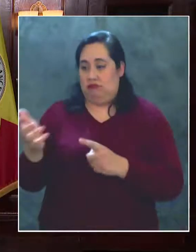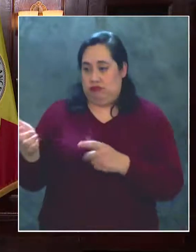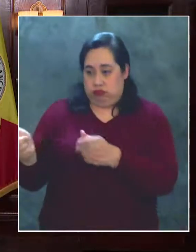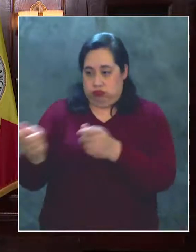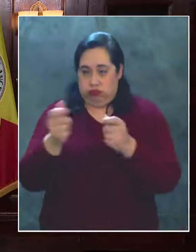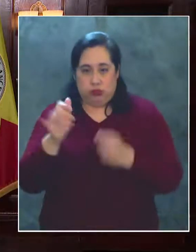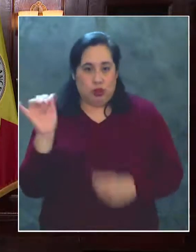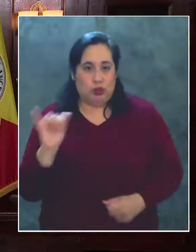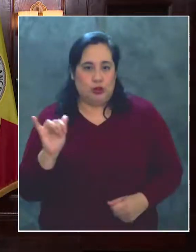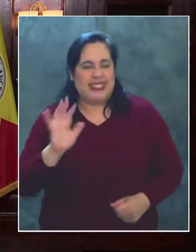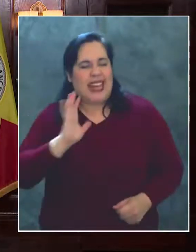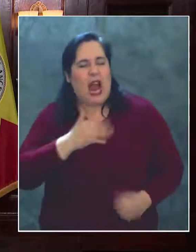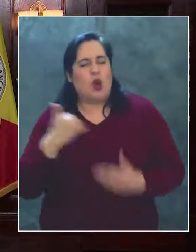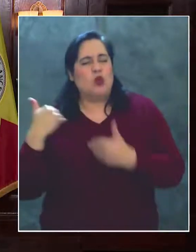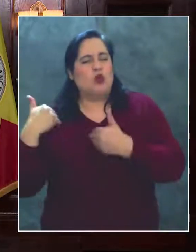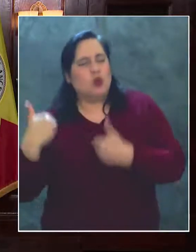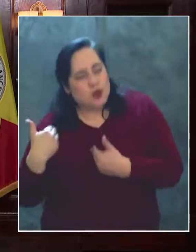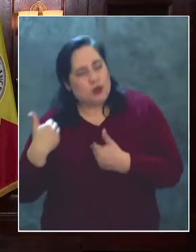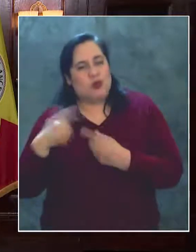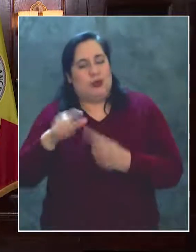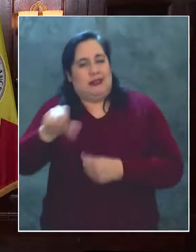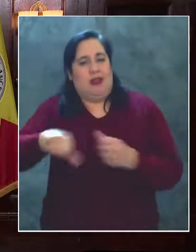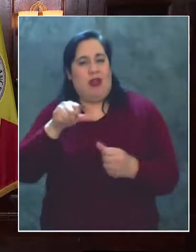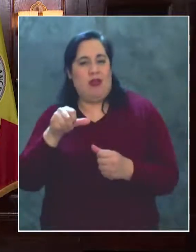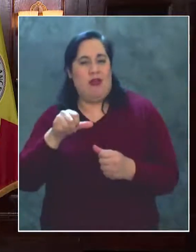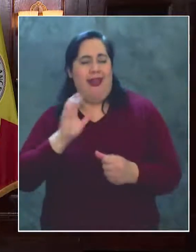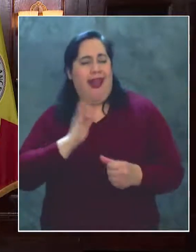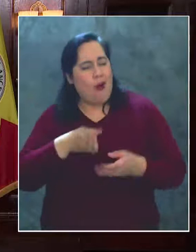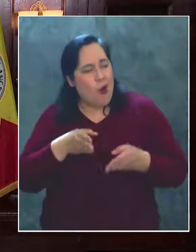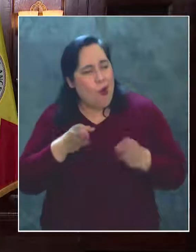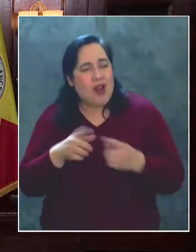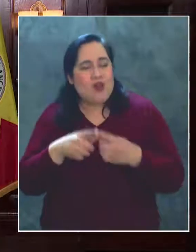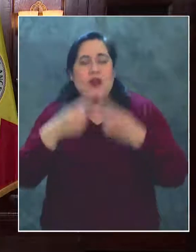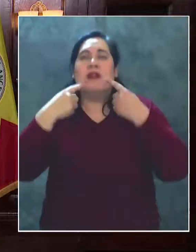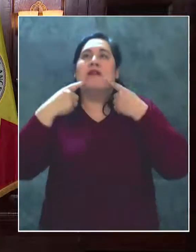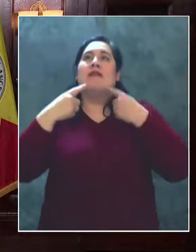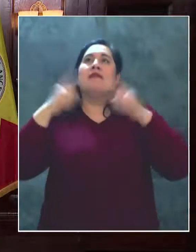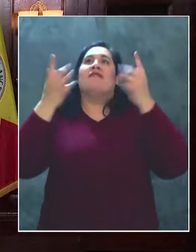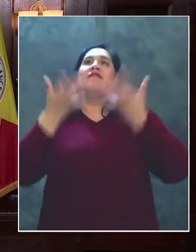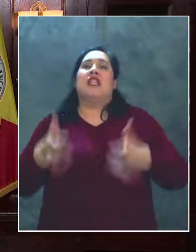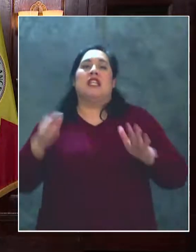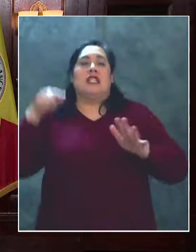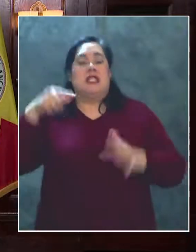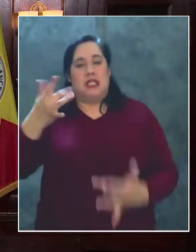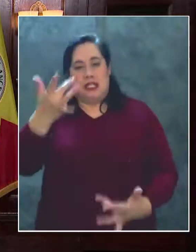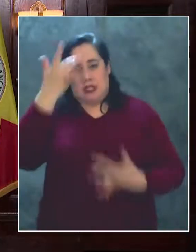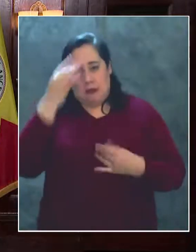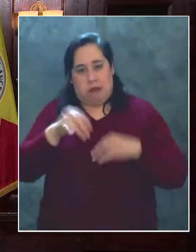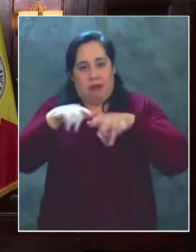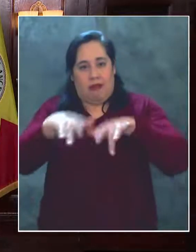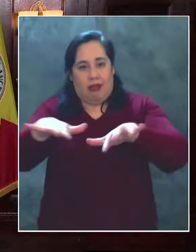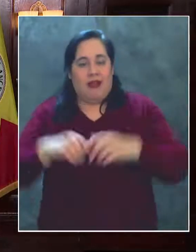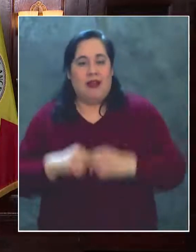THIS IS OUR CIVIC DPAOUT, OUR RESPONSIBILITY TO ONE ANOTHER AND OUR WAY OUT OF THIS PANDEMIC. AS OUR PUBLIC HEALTH WORKERS